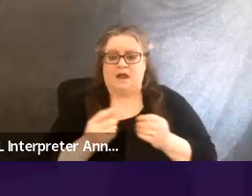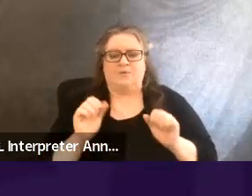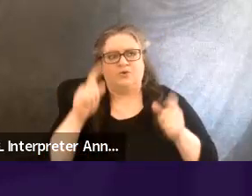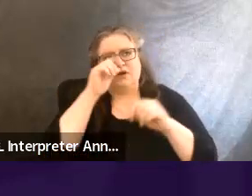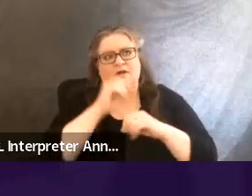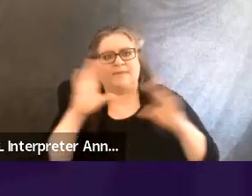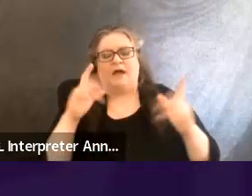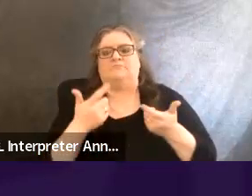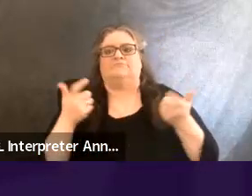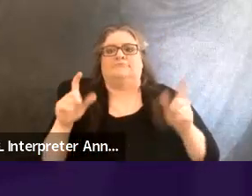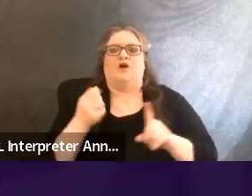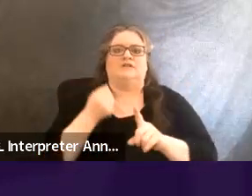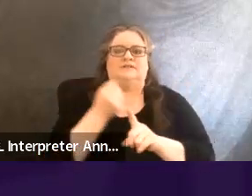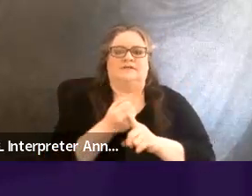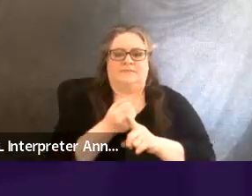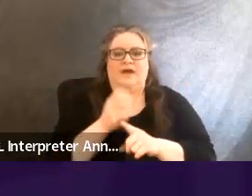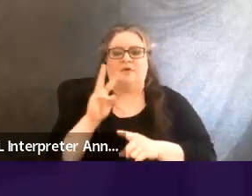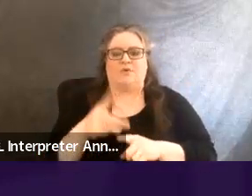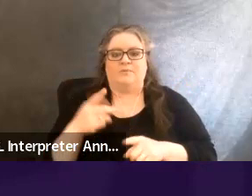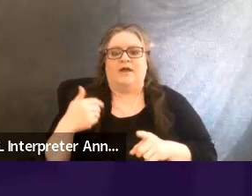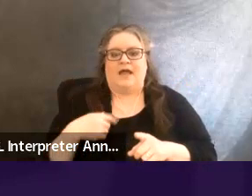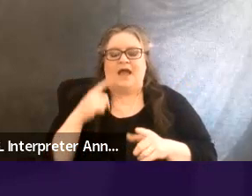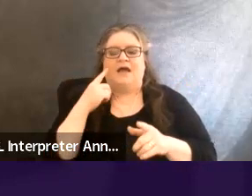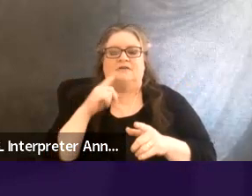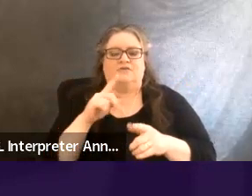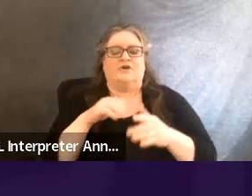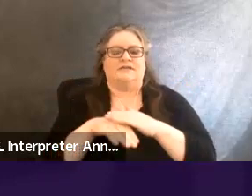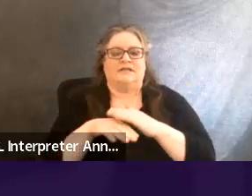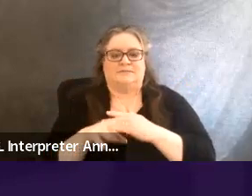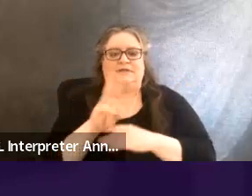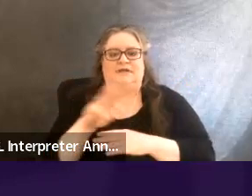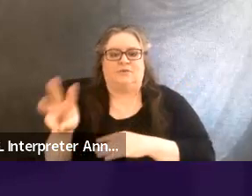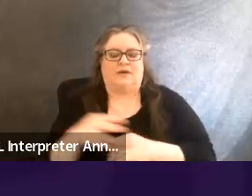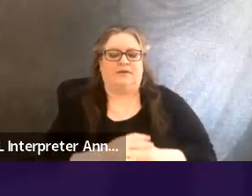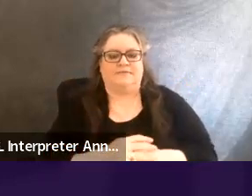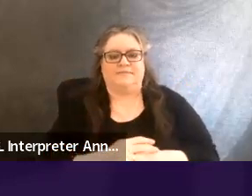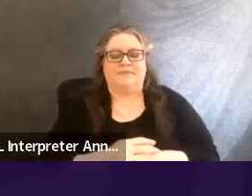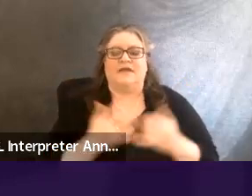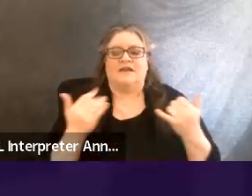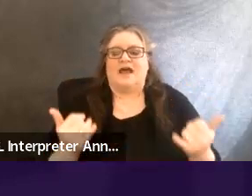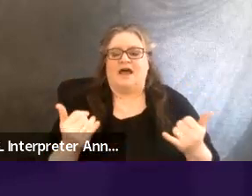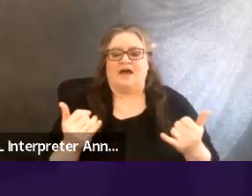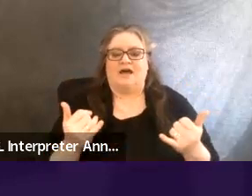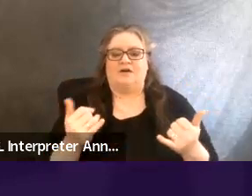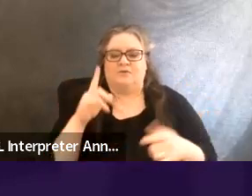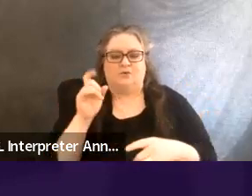how large of an impact WordPress has on the accessibility of the web. And the question now is, how can we make sure